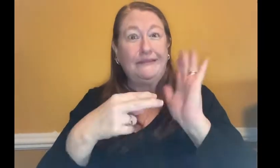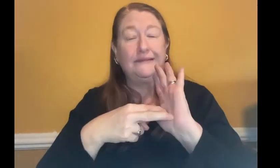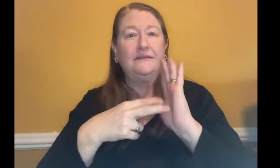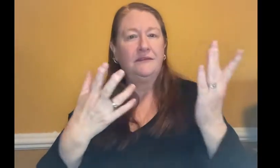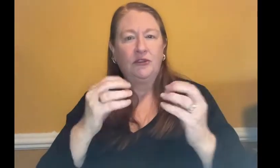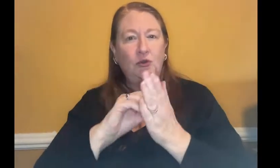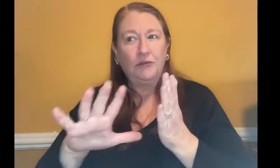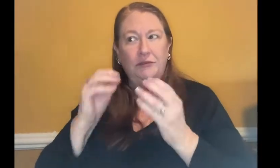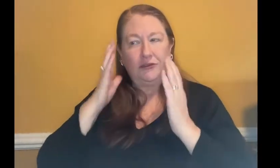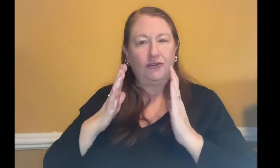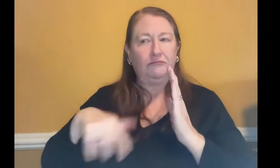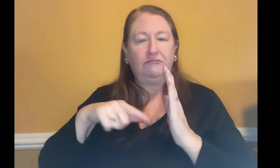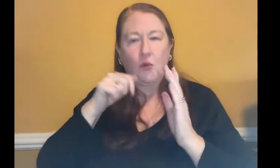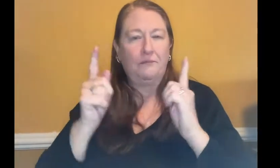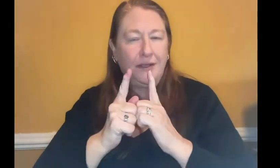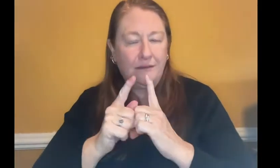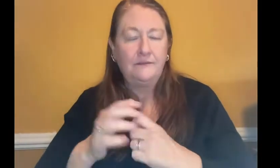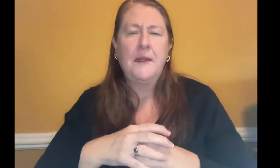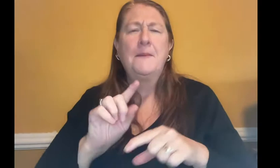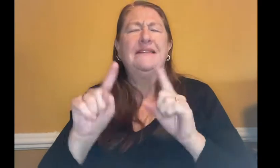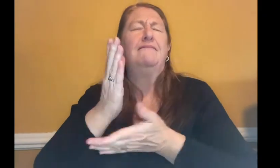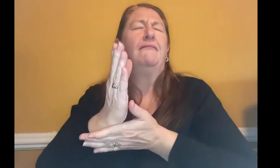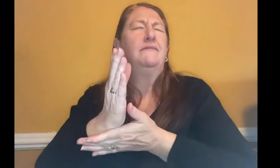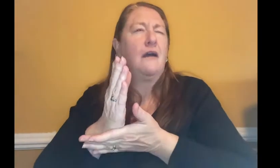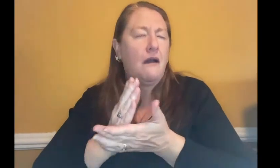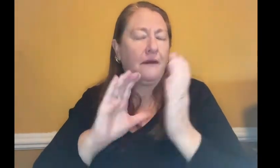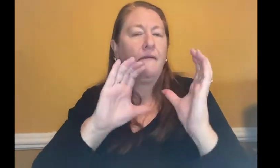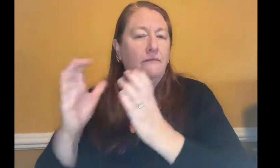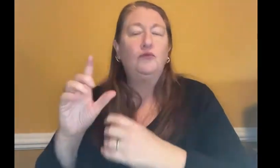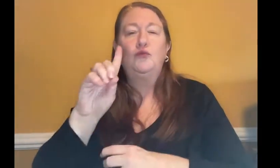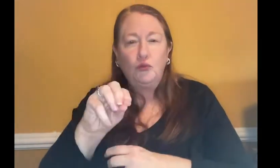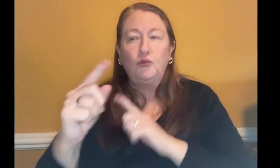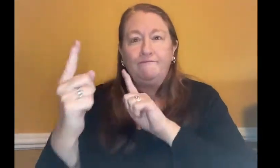This means that the students and instructors do not meet